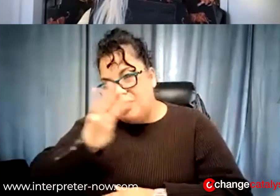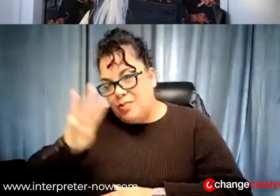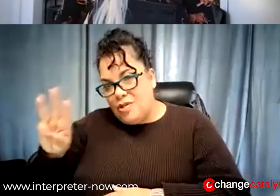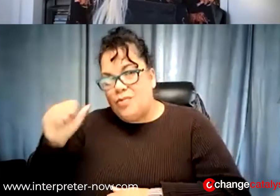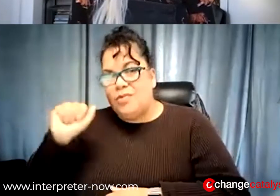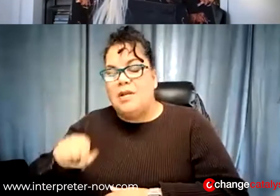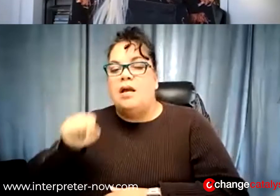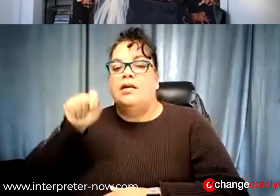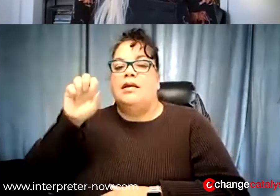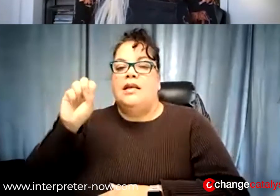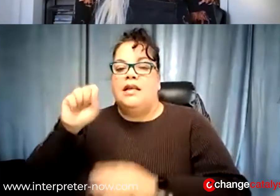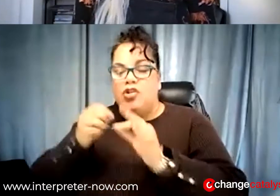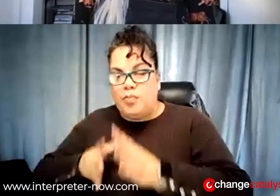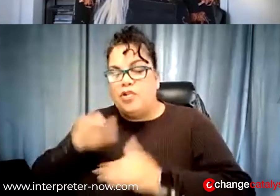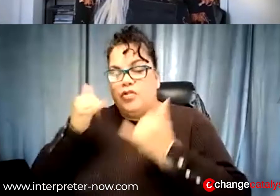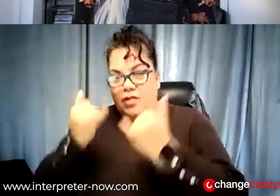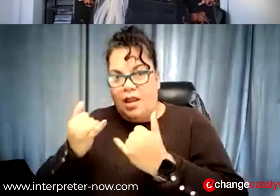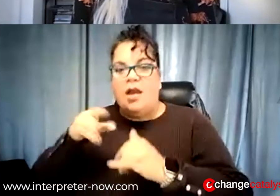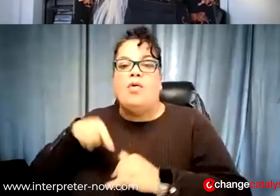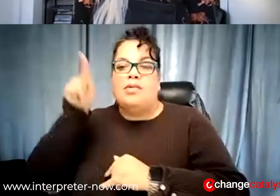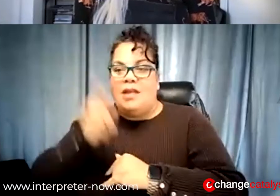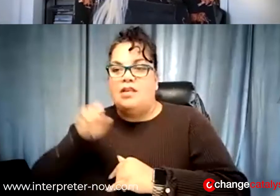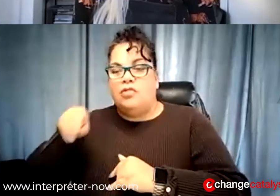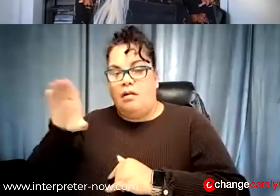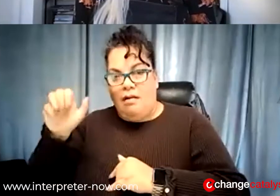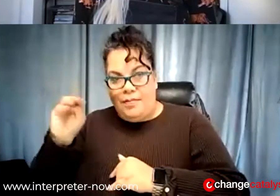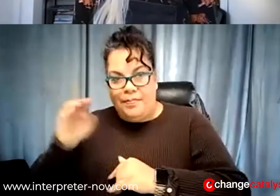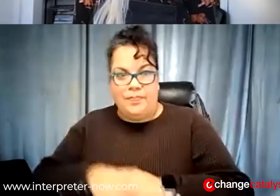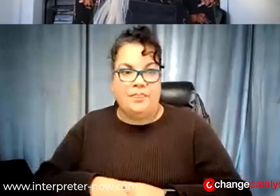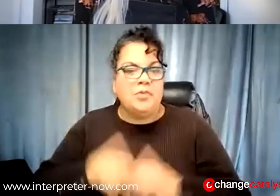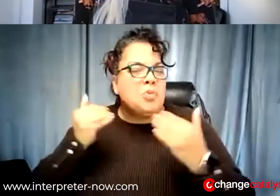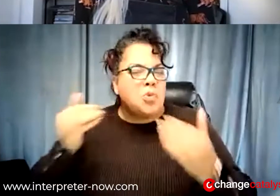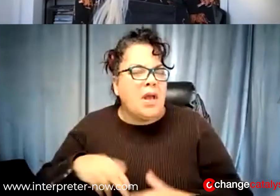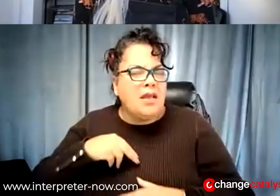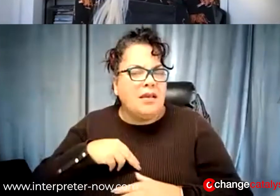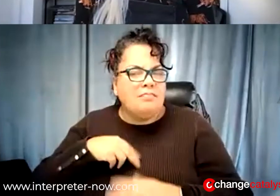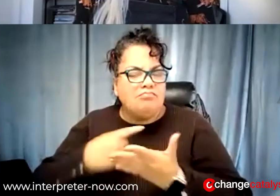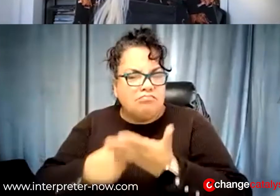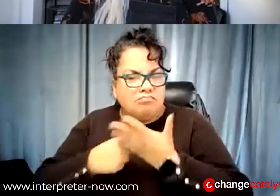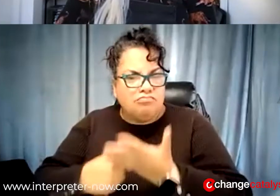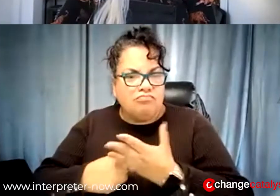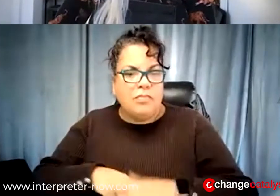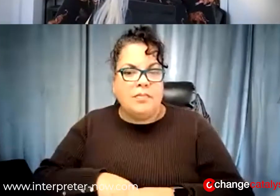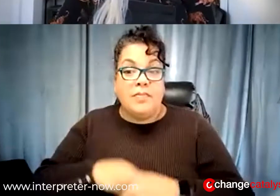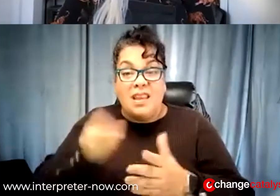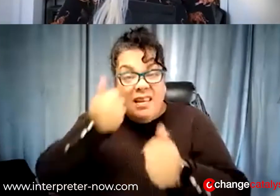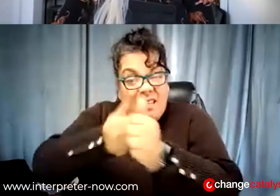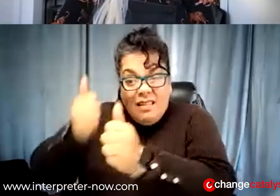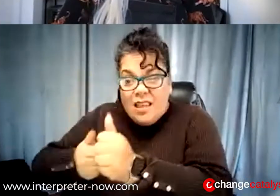Okay, so let's jump in. Can you each tell us a bit about you and your background stories?